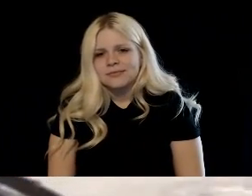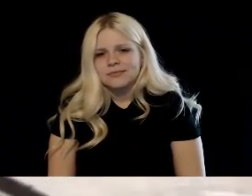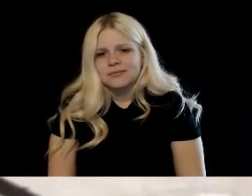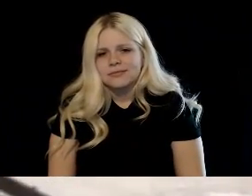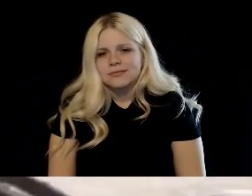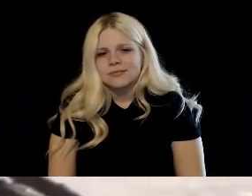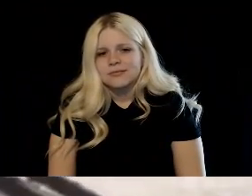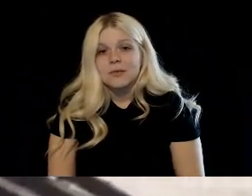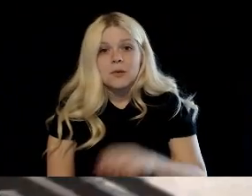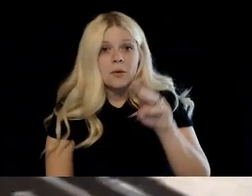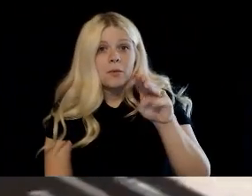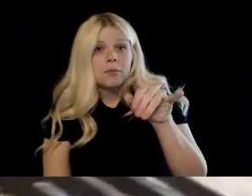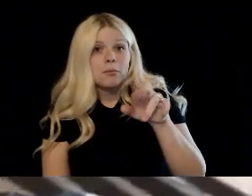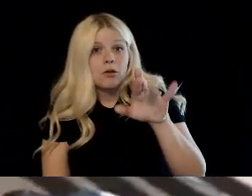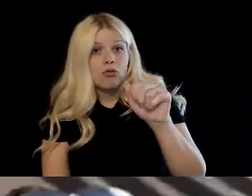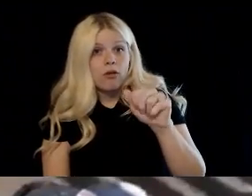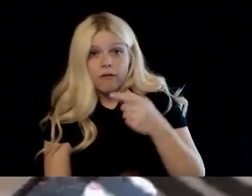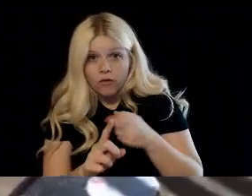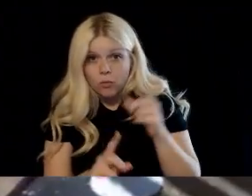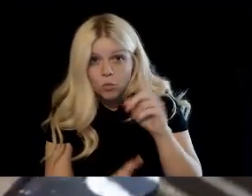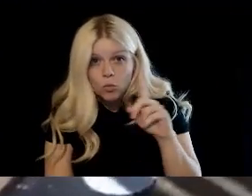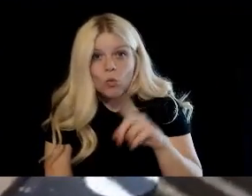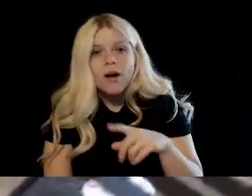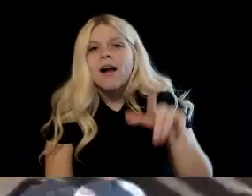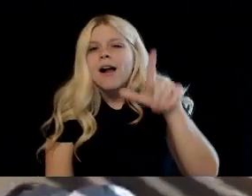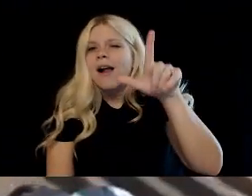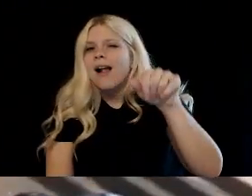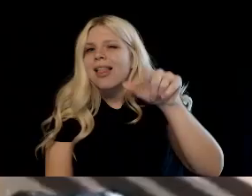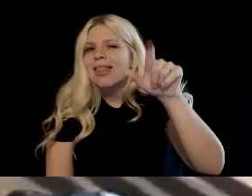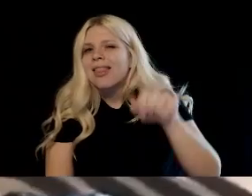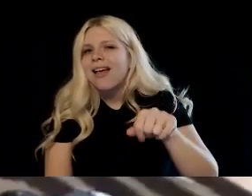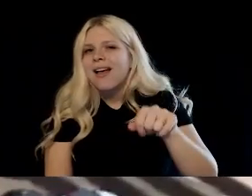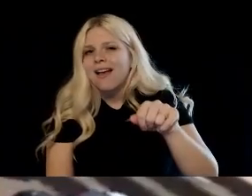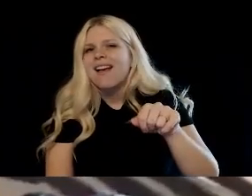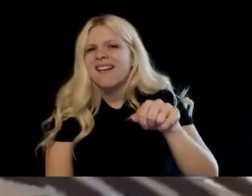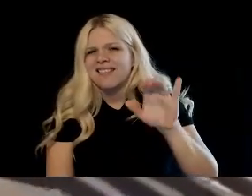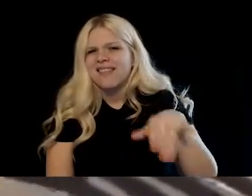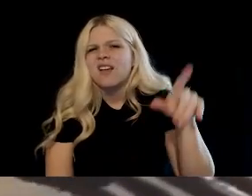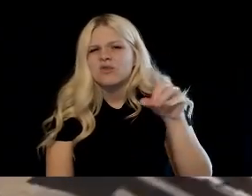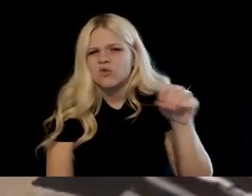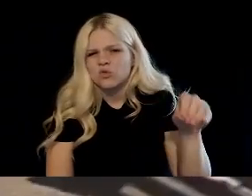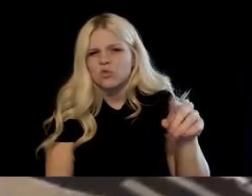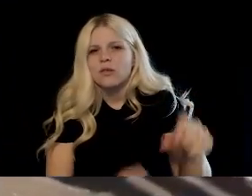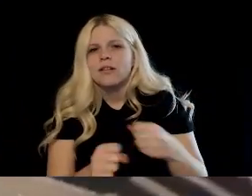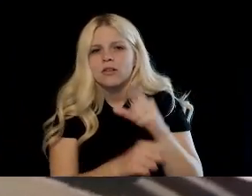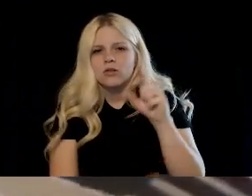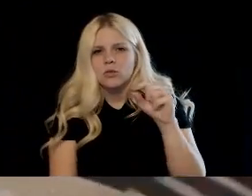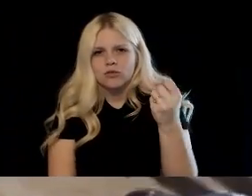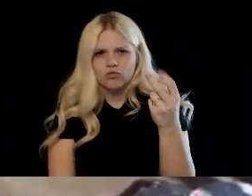the LA Zoo in 2012, and she learned how to paint there.